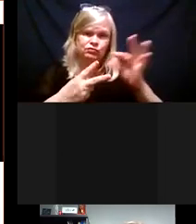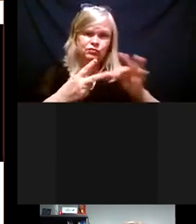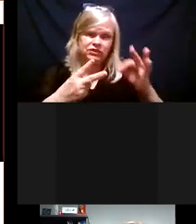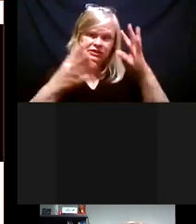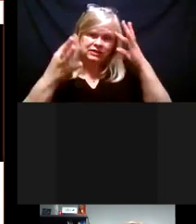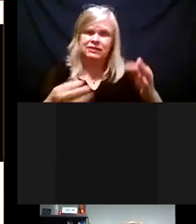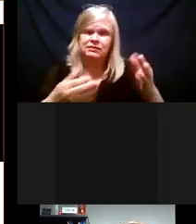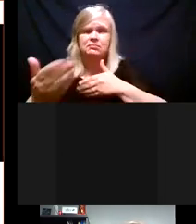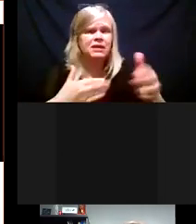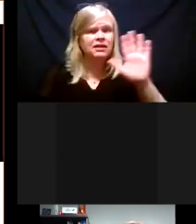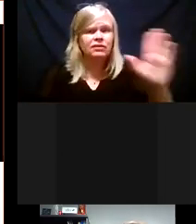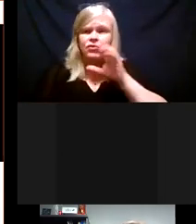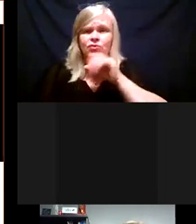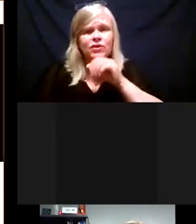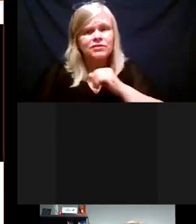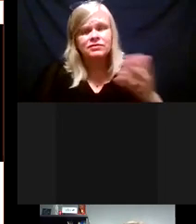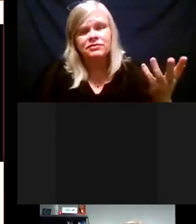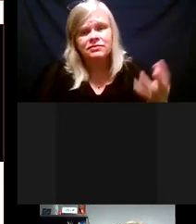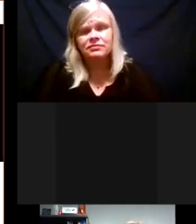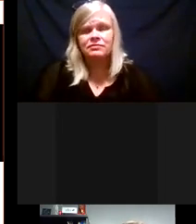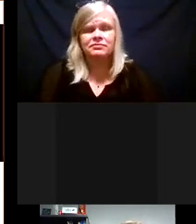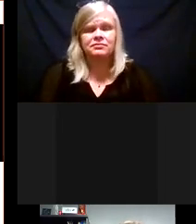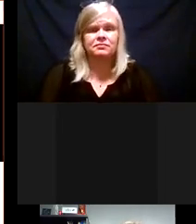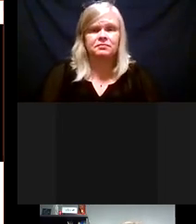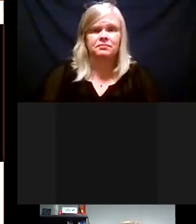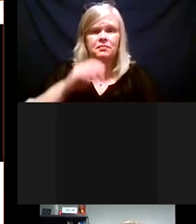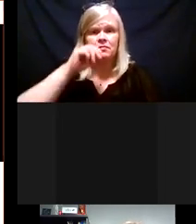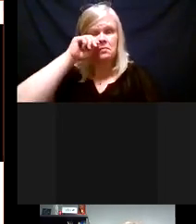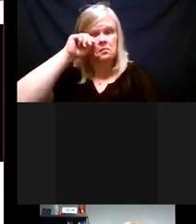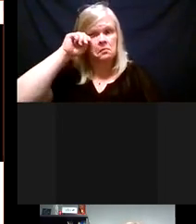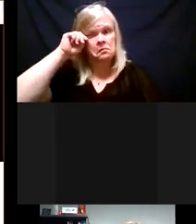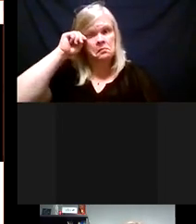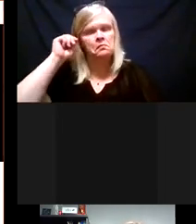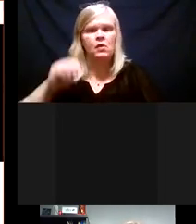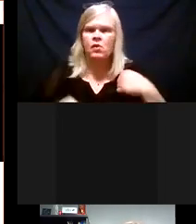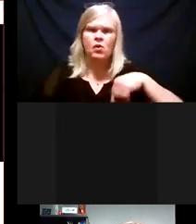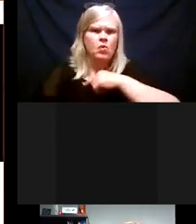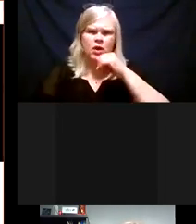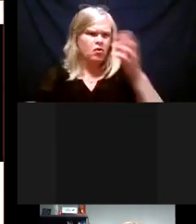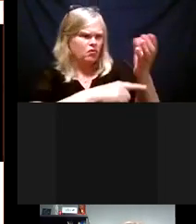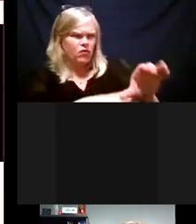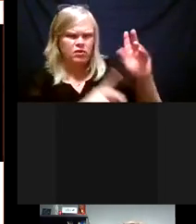YOU KNOW, FIRST, WE DON'T FORCE PEOPLE TO UNDERGO ANY EXAM.